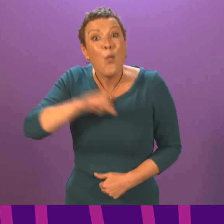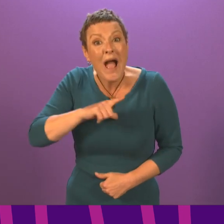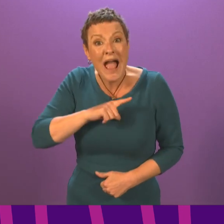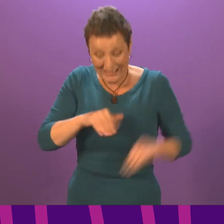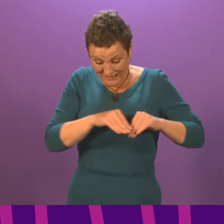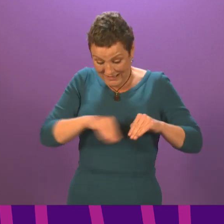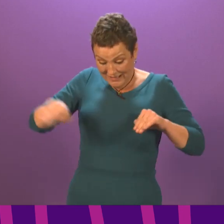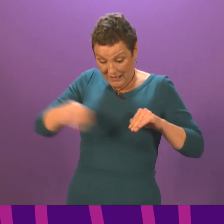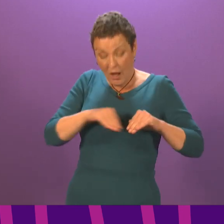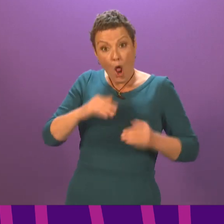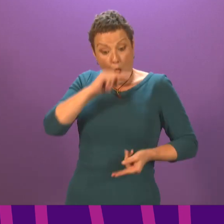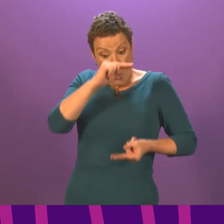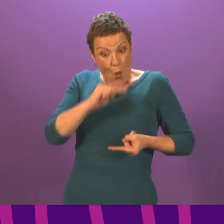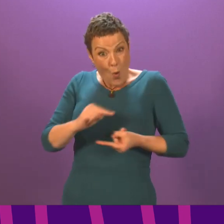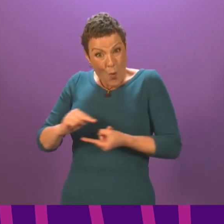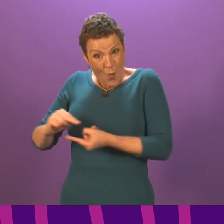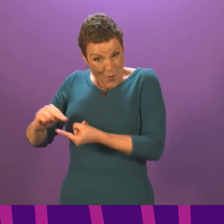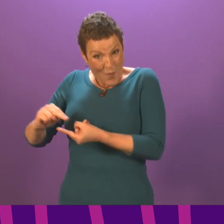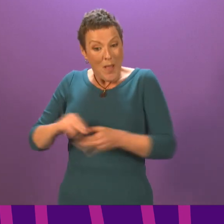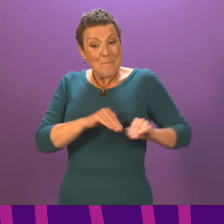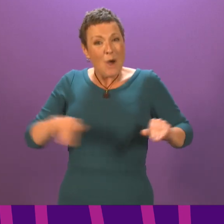of higher prevalence around it. Therefore, if we want to keep the Borders in level 1,